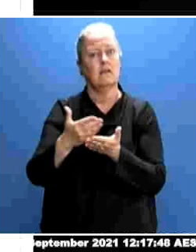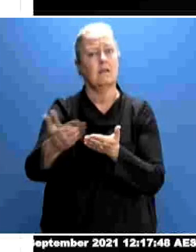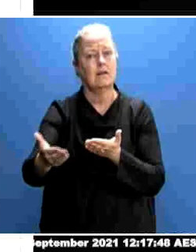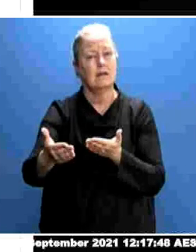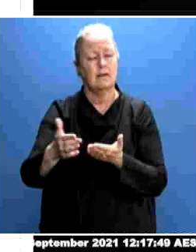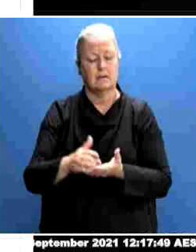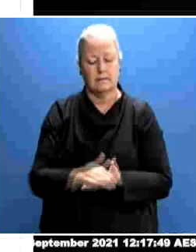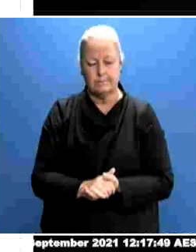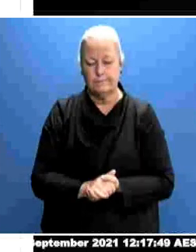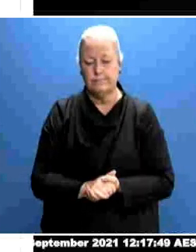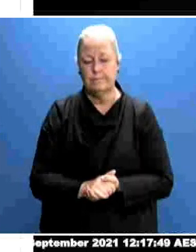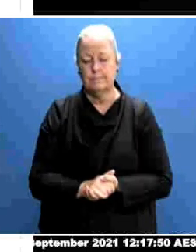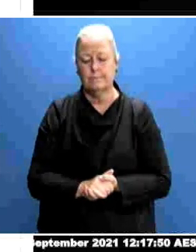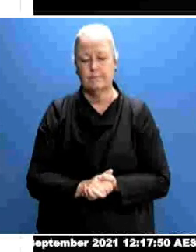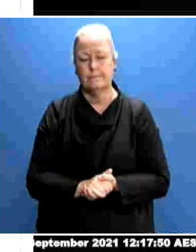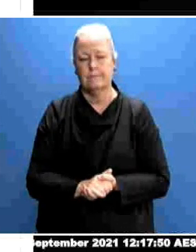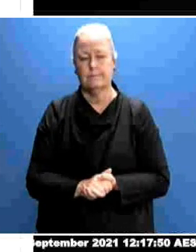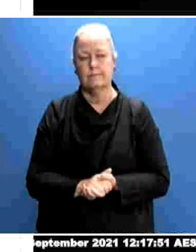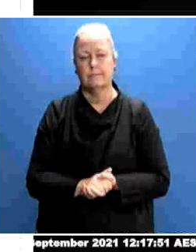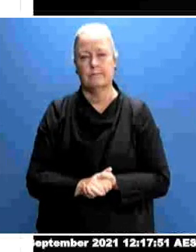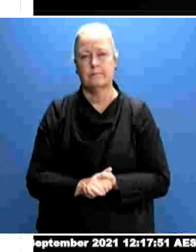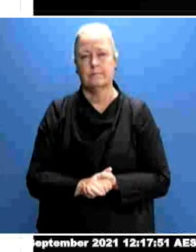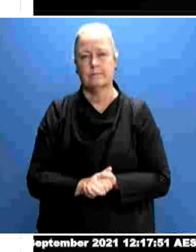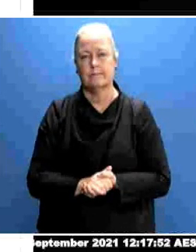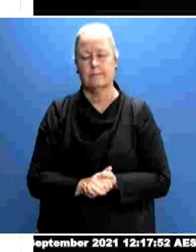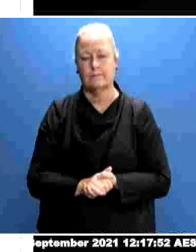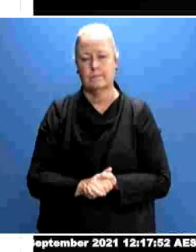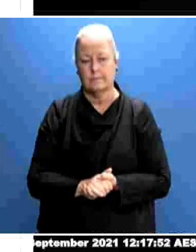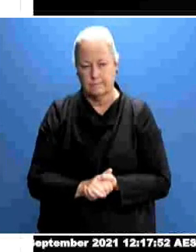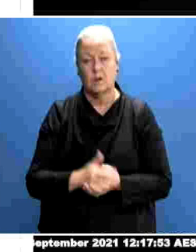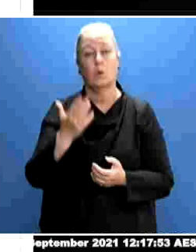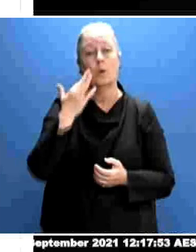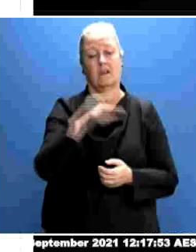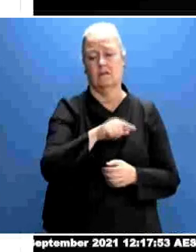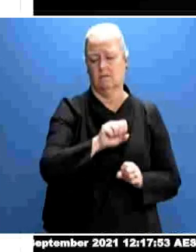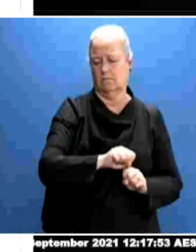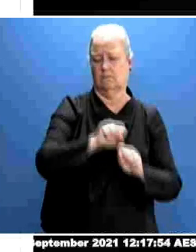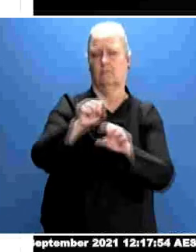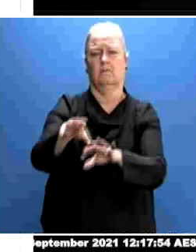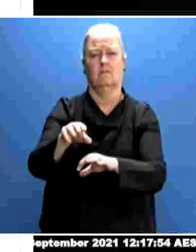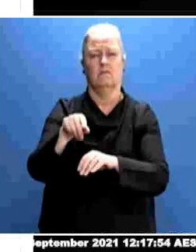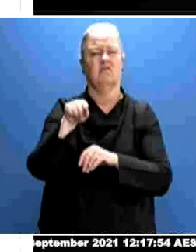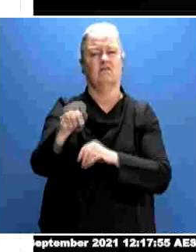Having an unconfined period of detaining a young person should be something